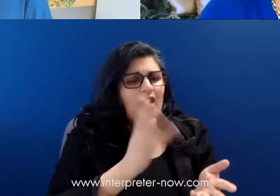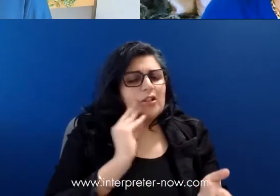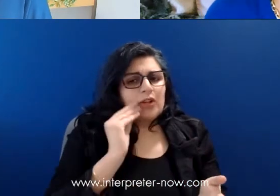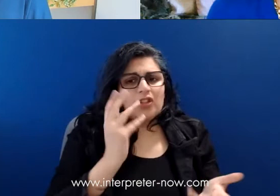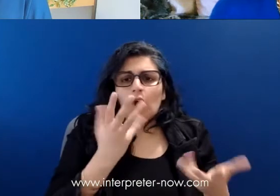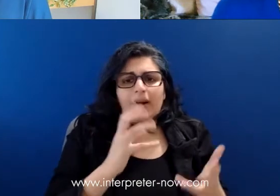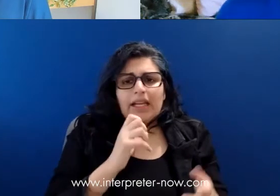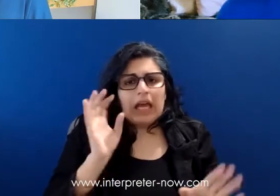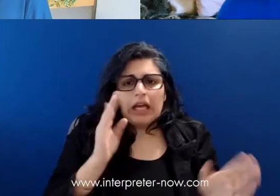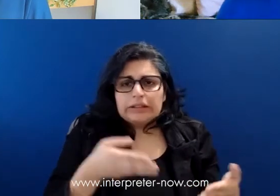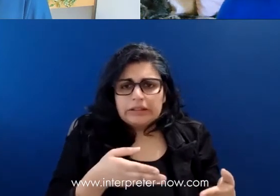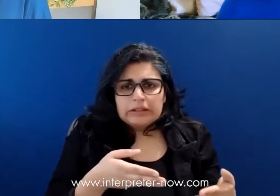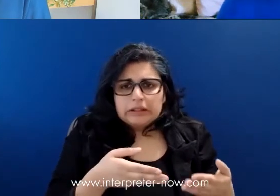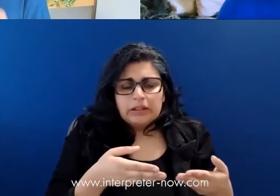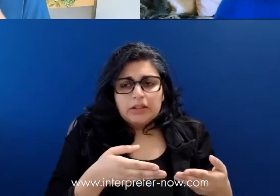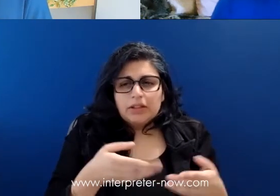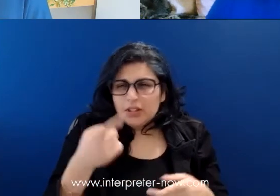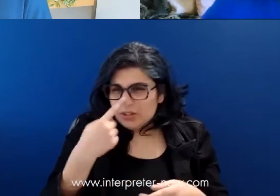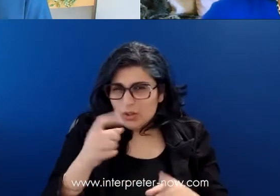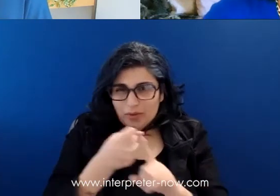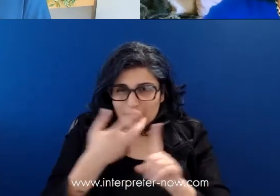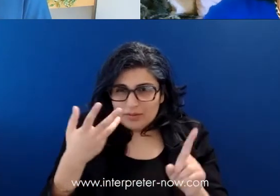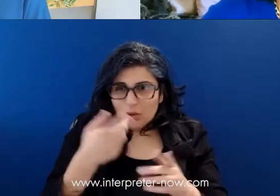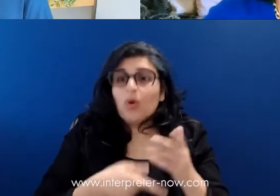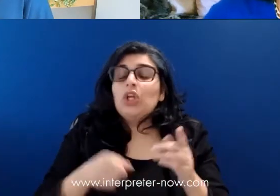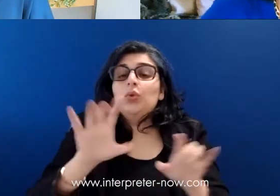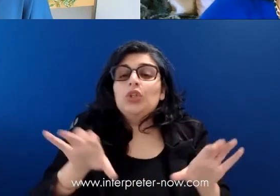those times. Can you talk a little bit about what you do to decenter?